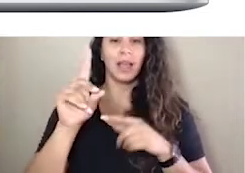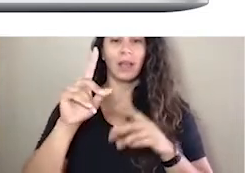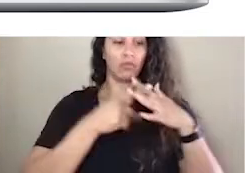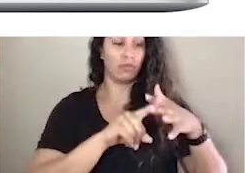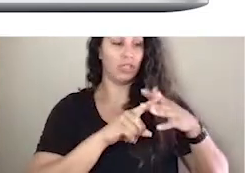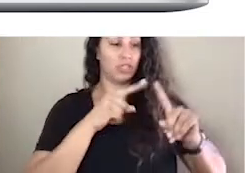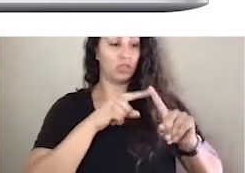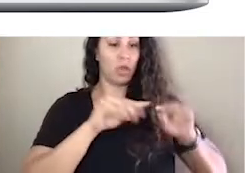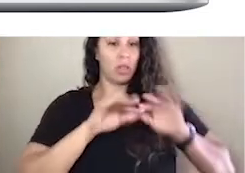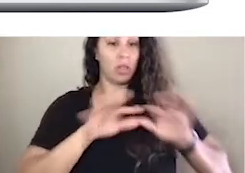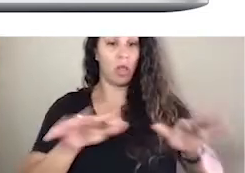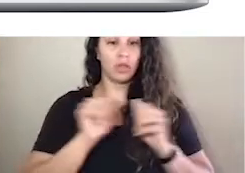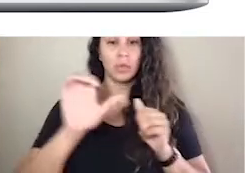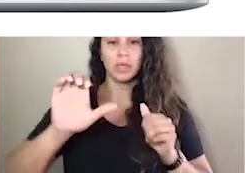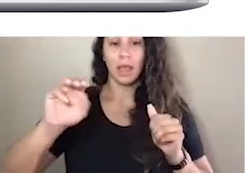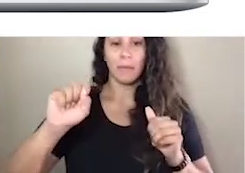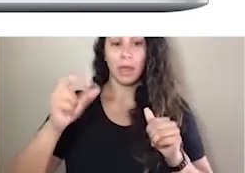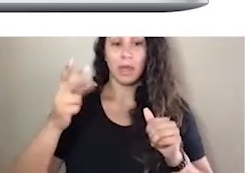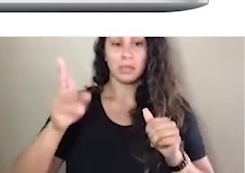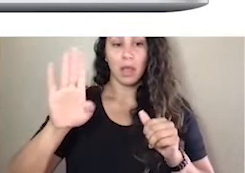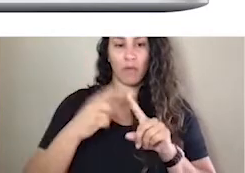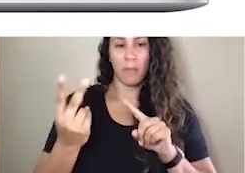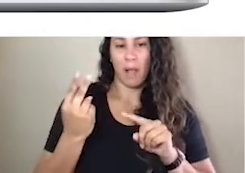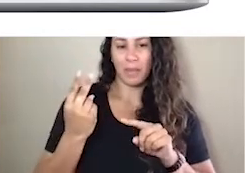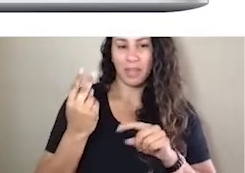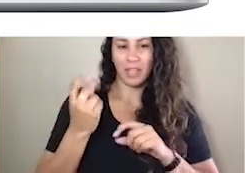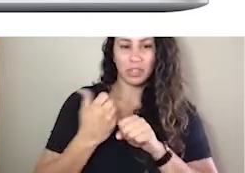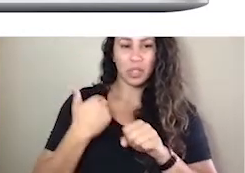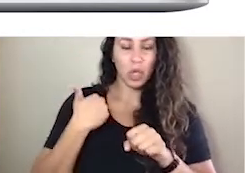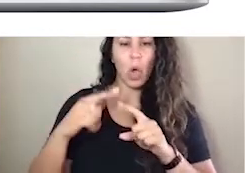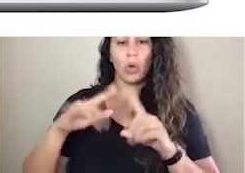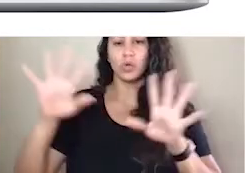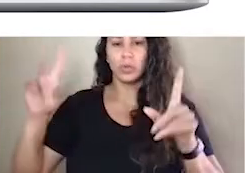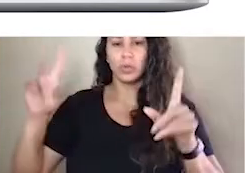A FEW YEARS AGO AND BOIL DOWN INTO ONE THEME.